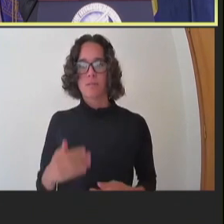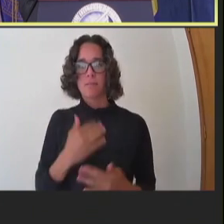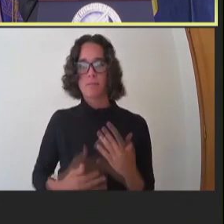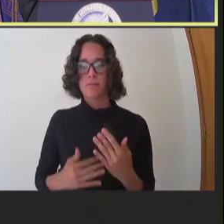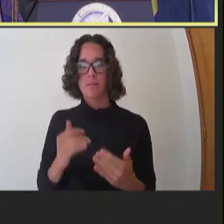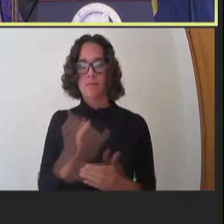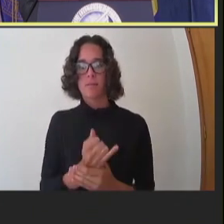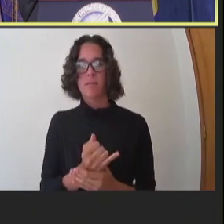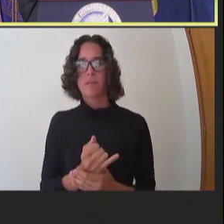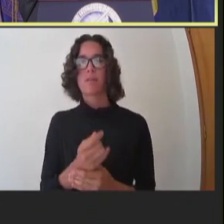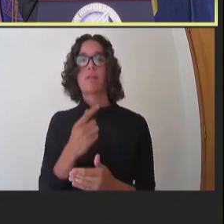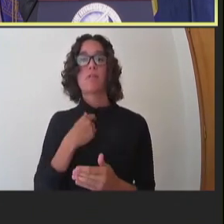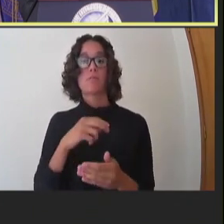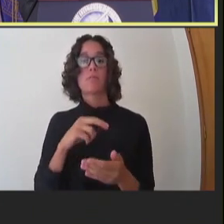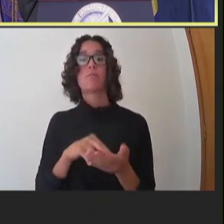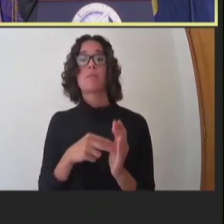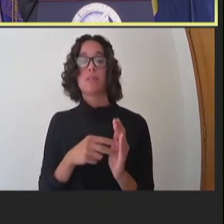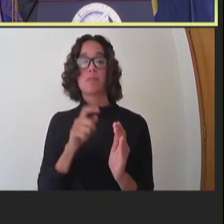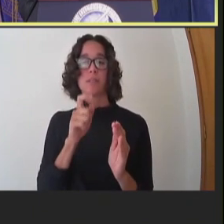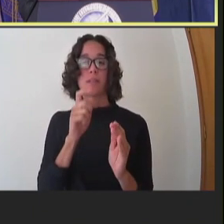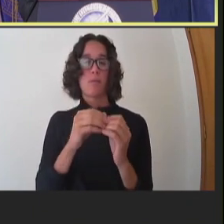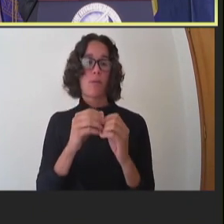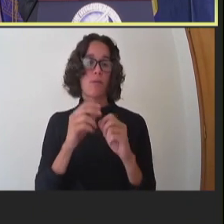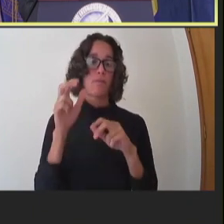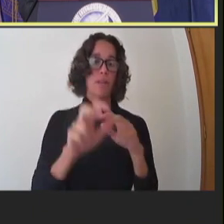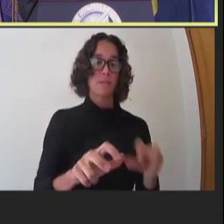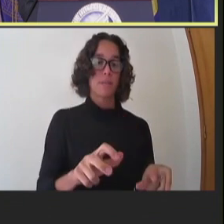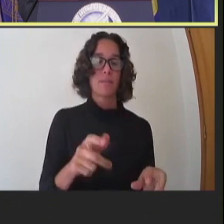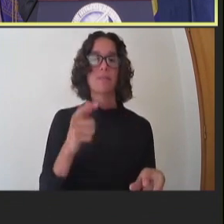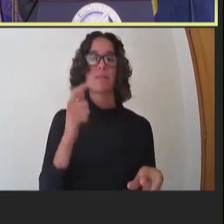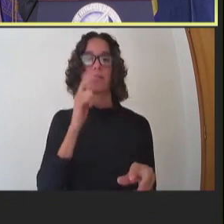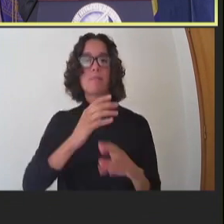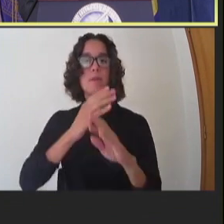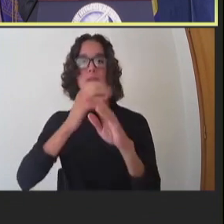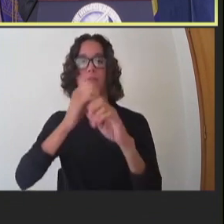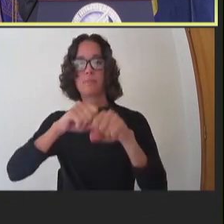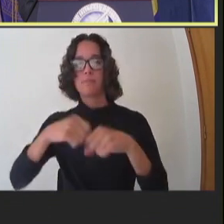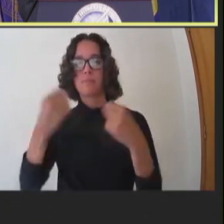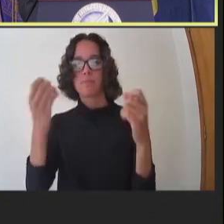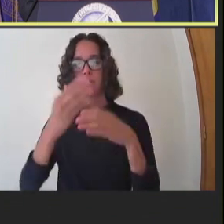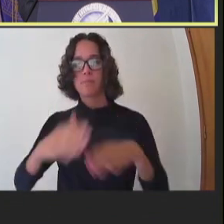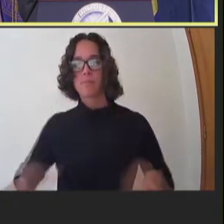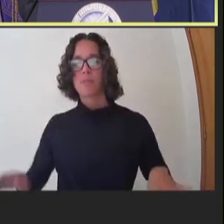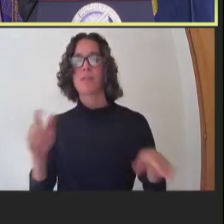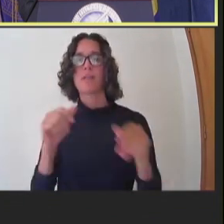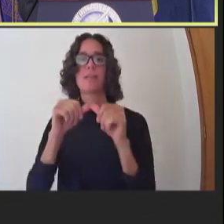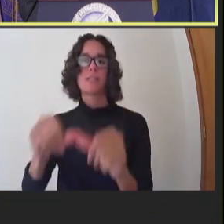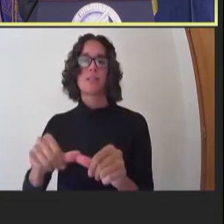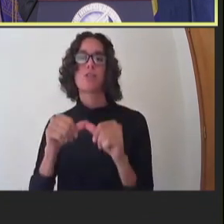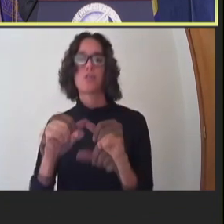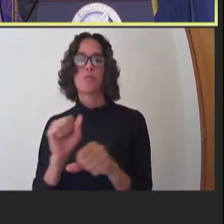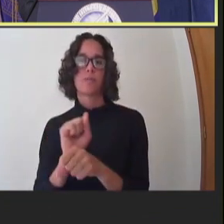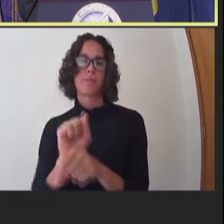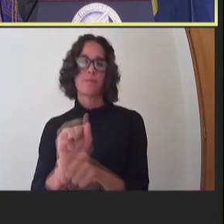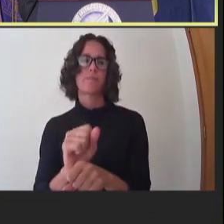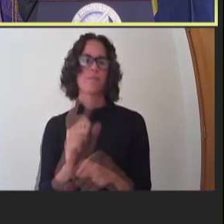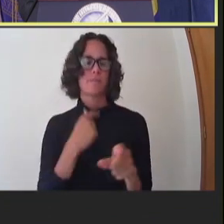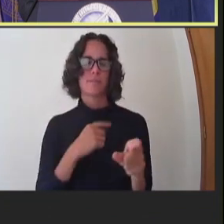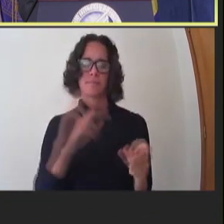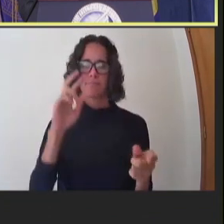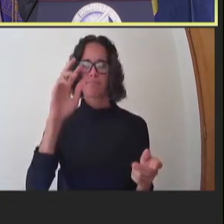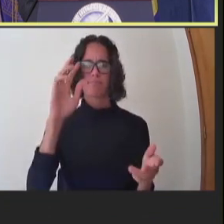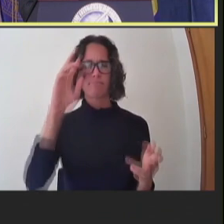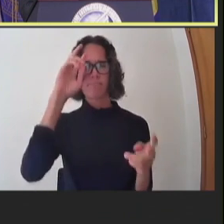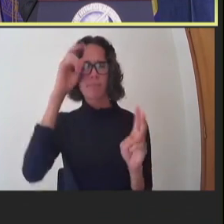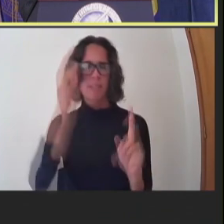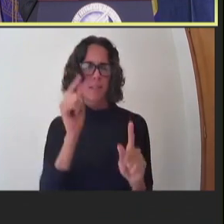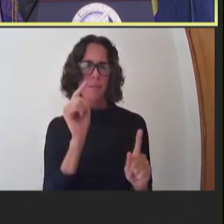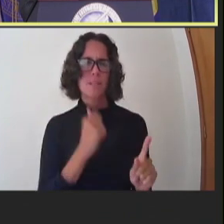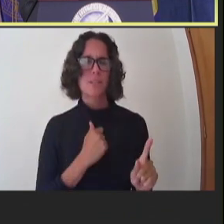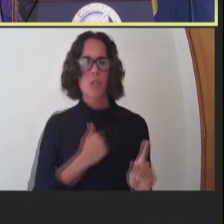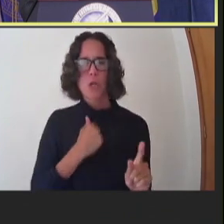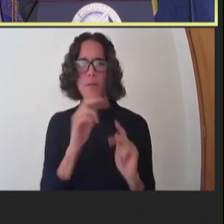and continued innovation. Sorry, I got myself out of order a bit here, folks. I apologize.